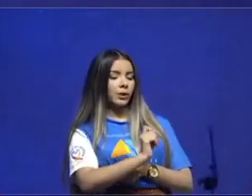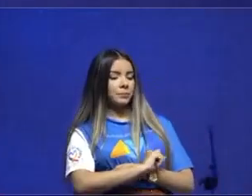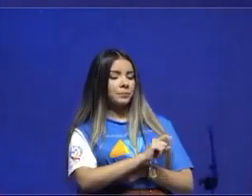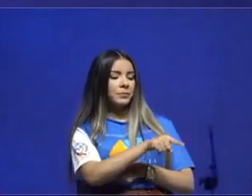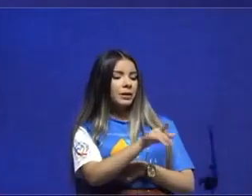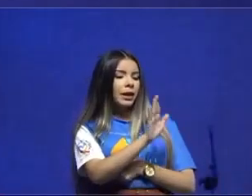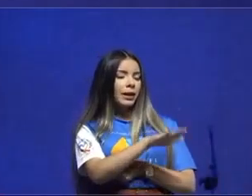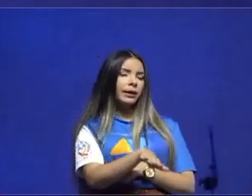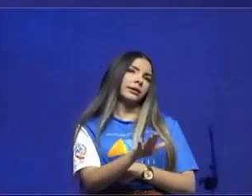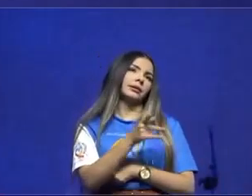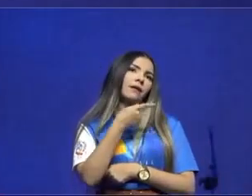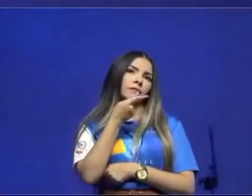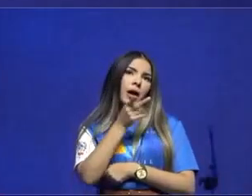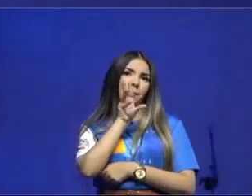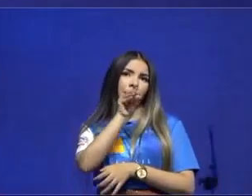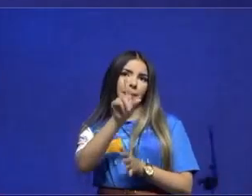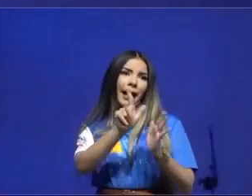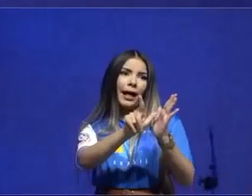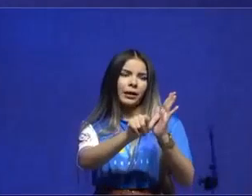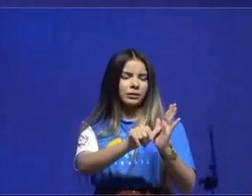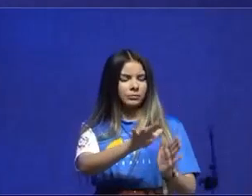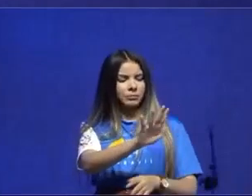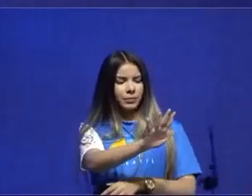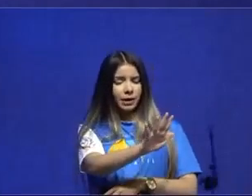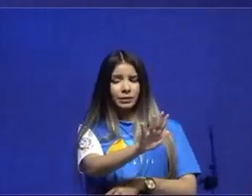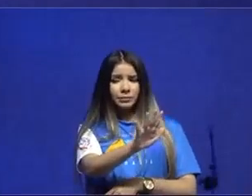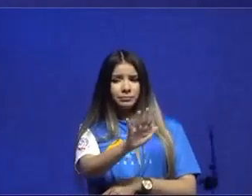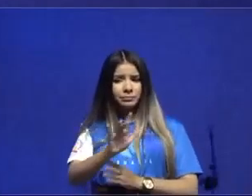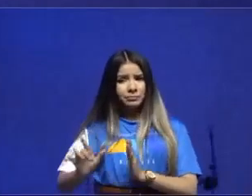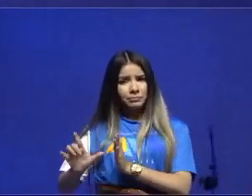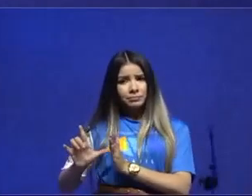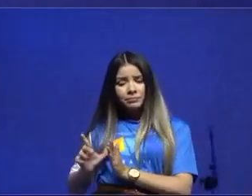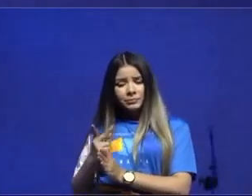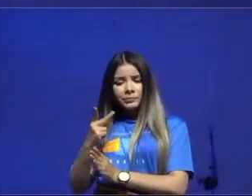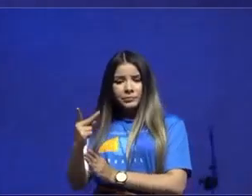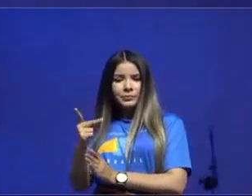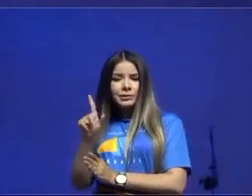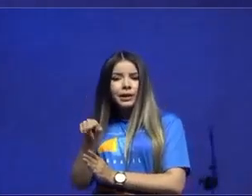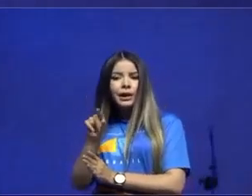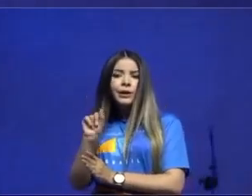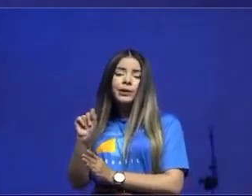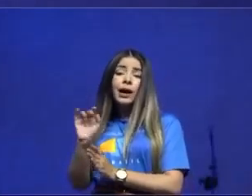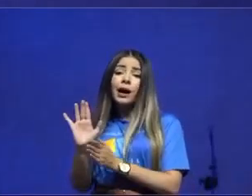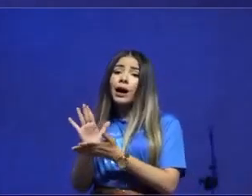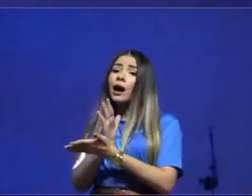speech delay but all that I mentioned so far are prerequisites for language